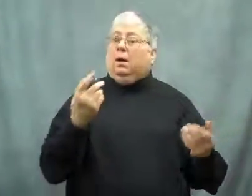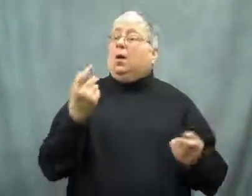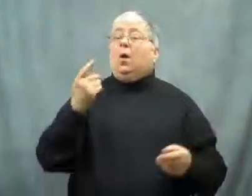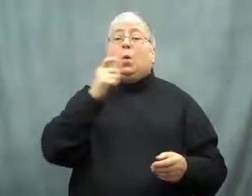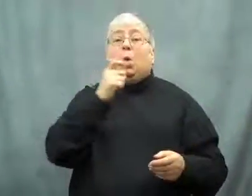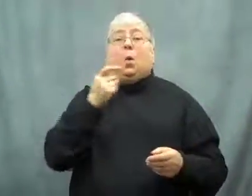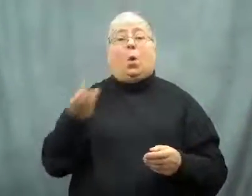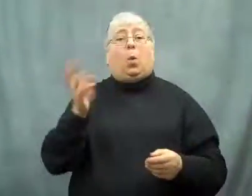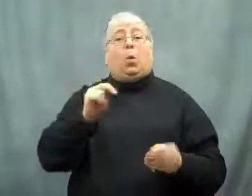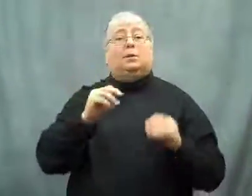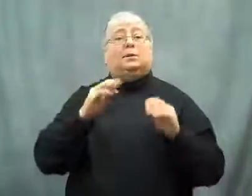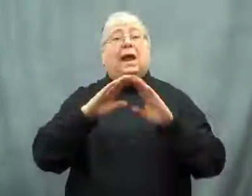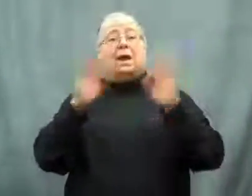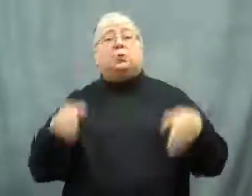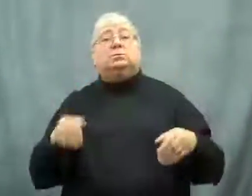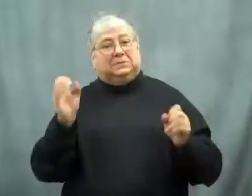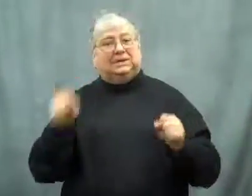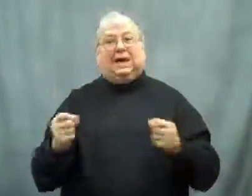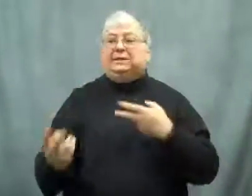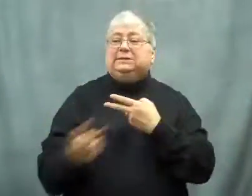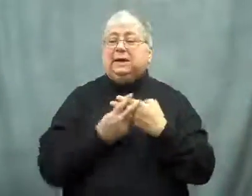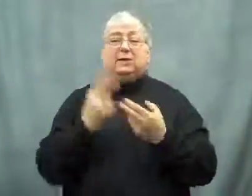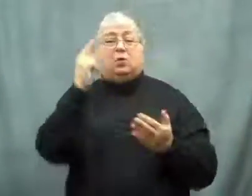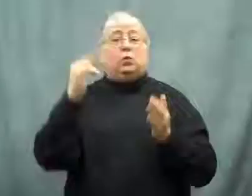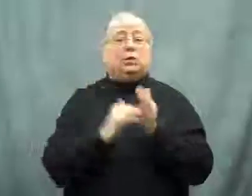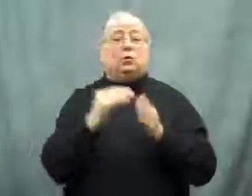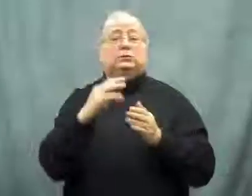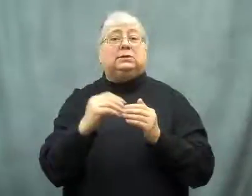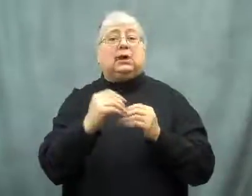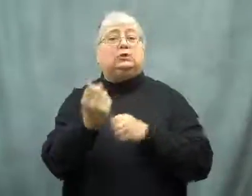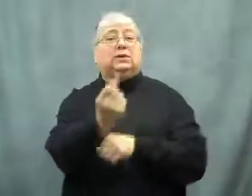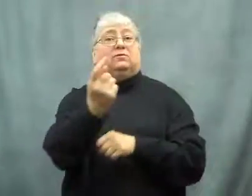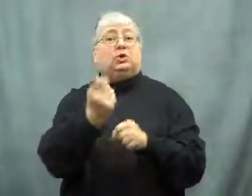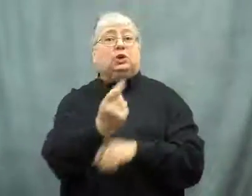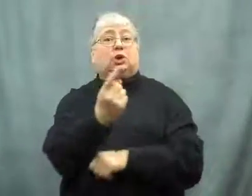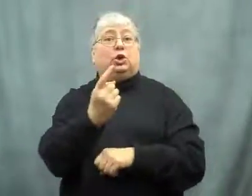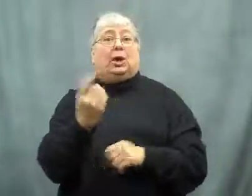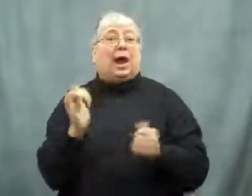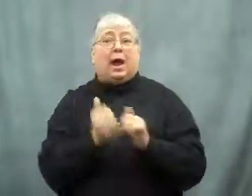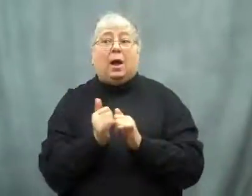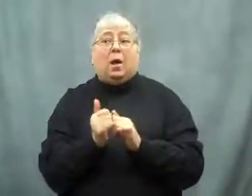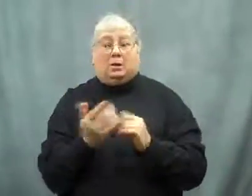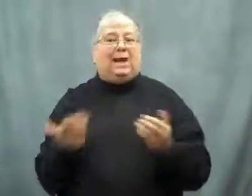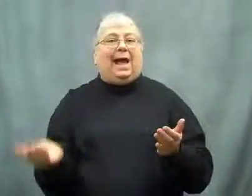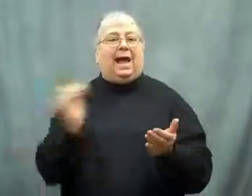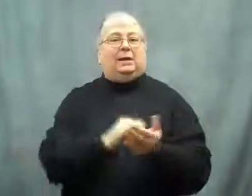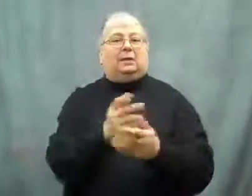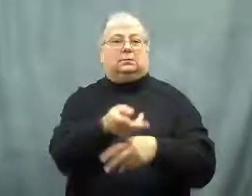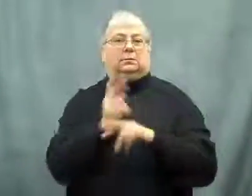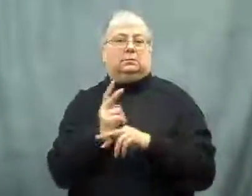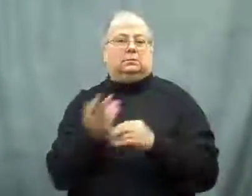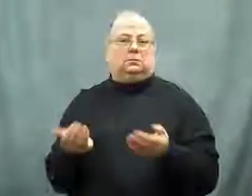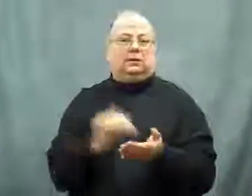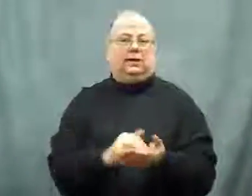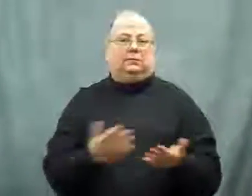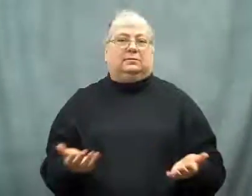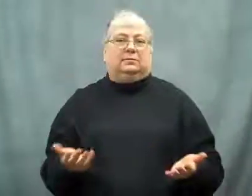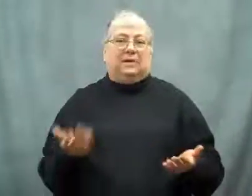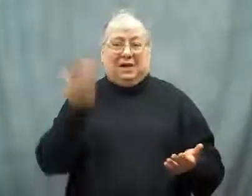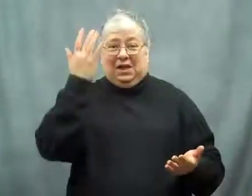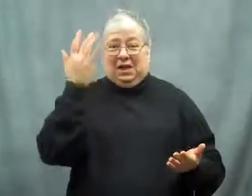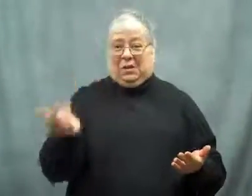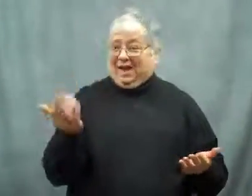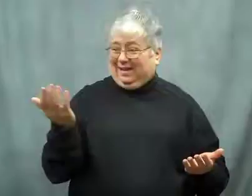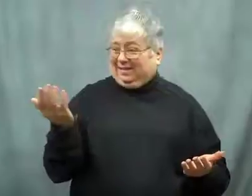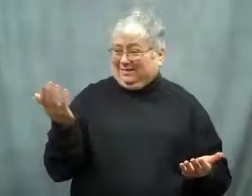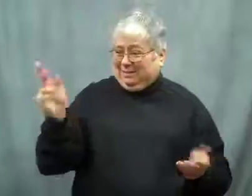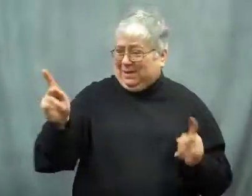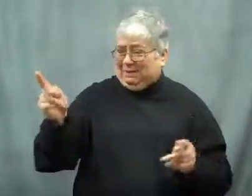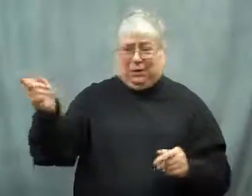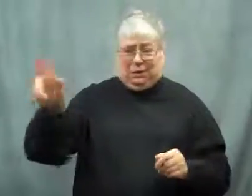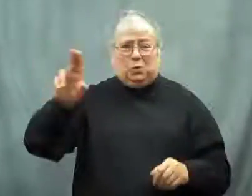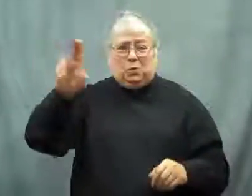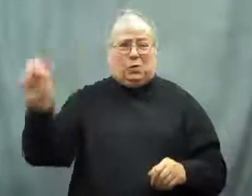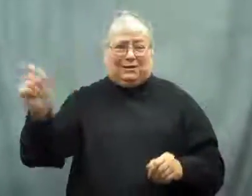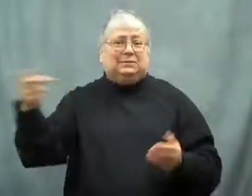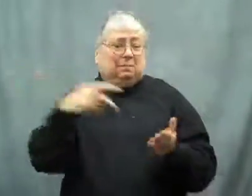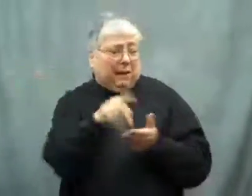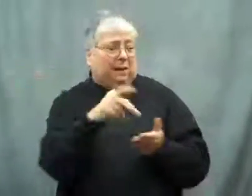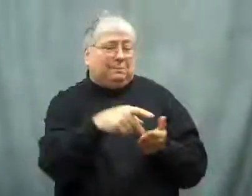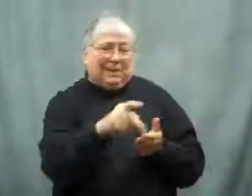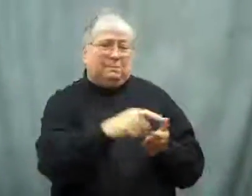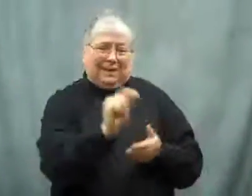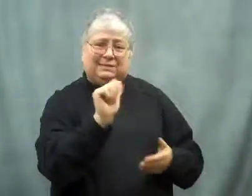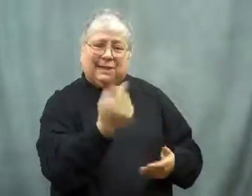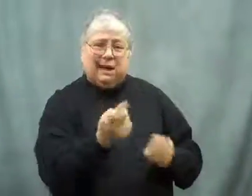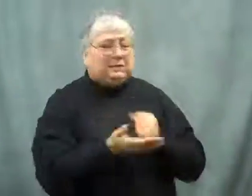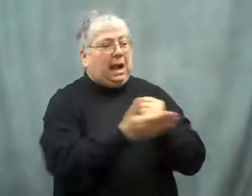It would save homeowners $3000 a year by allowing them to refinance.